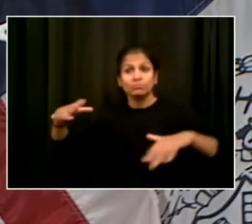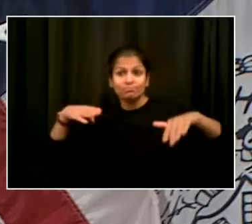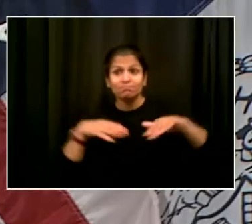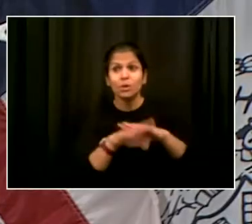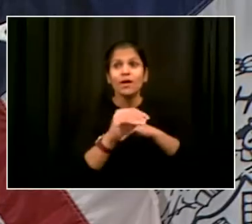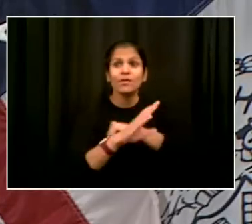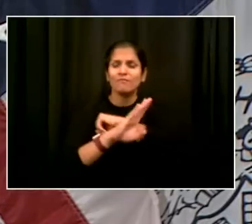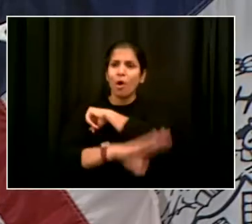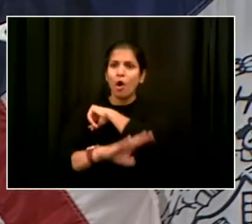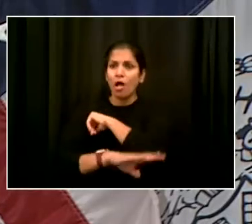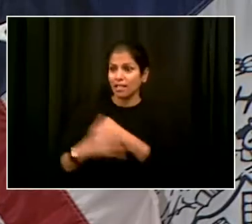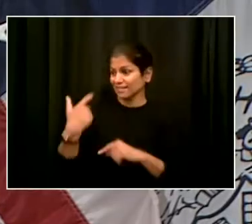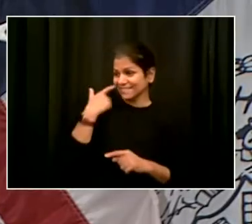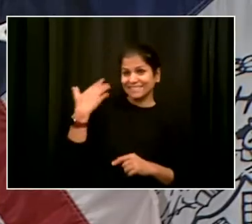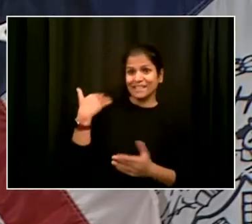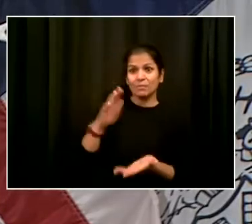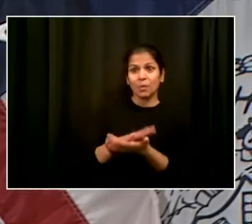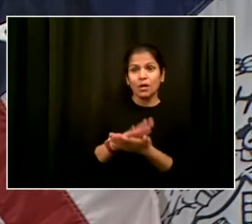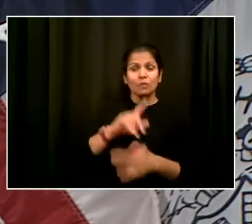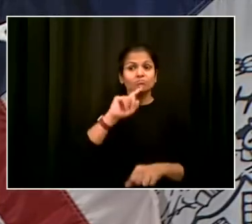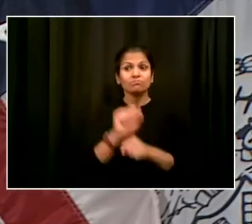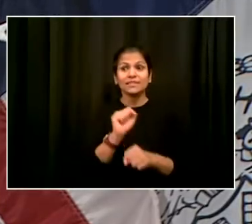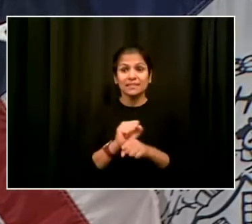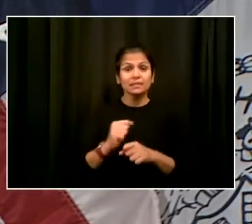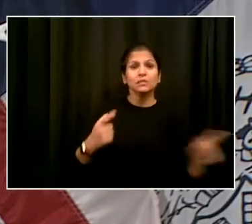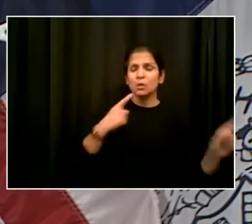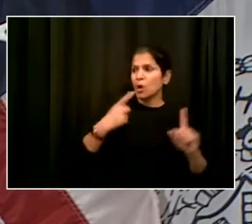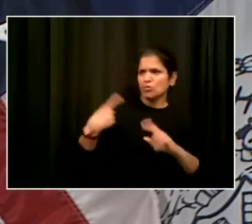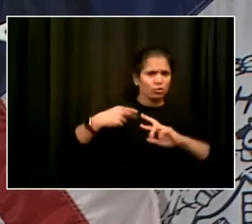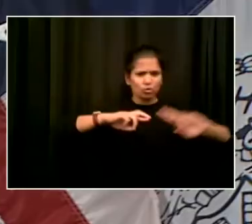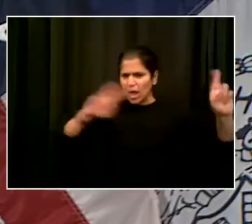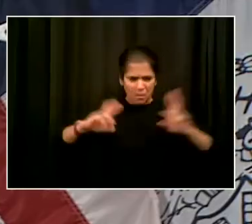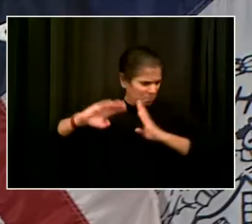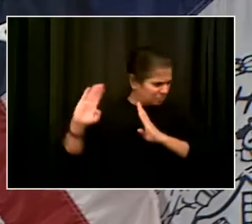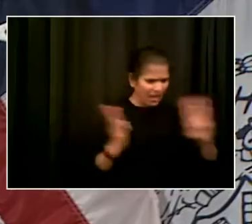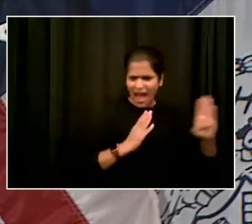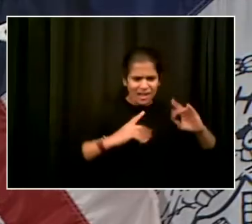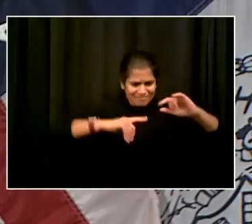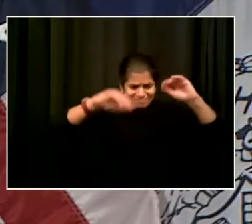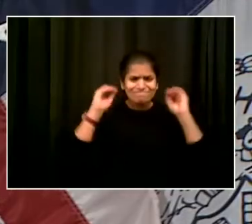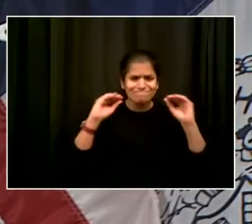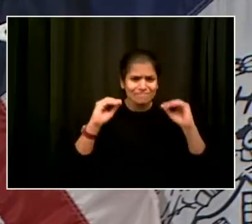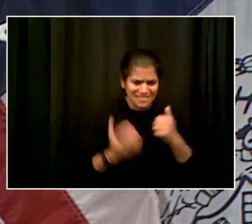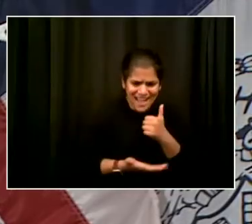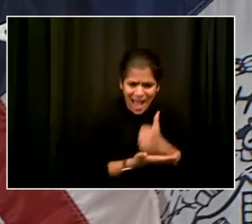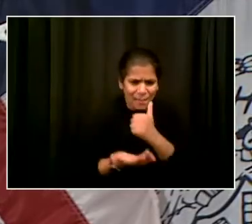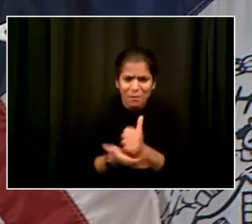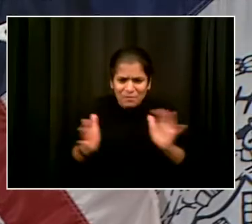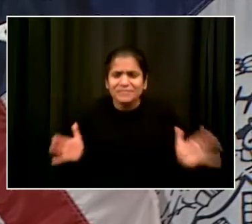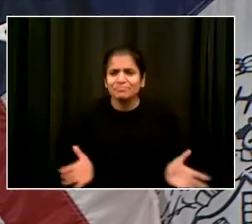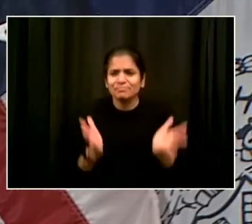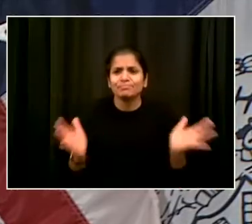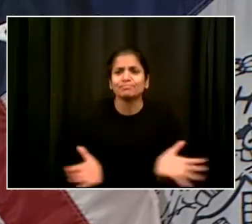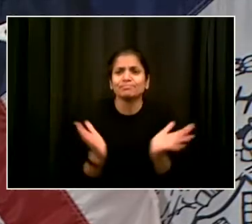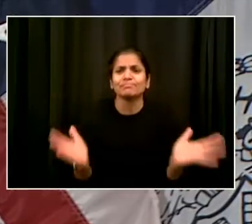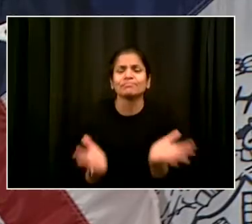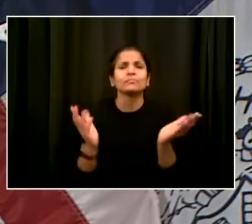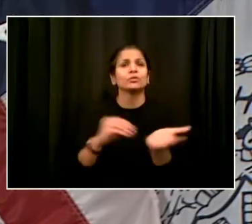SCHOOOL WE ARE READY TO SERVE THEM